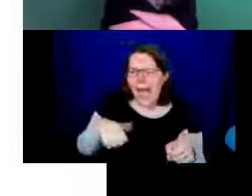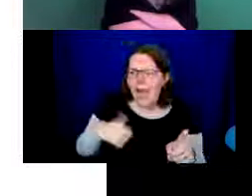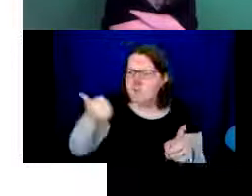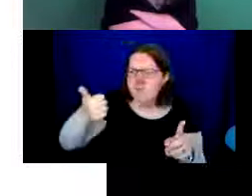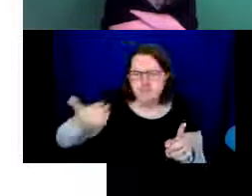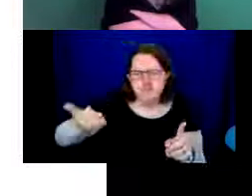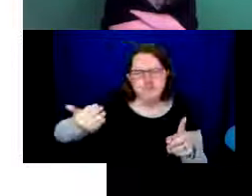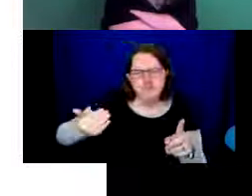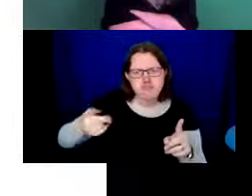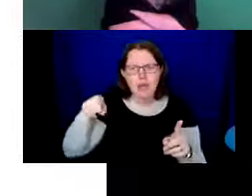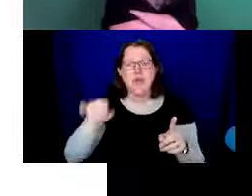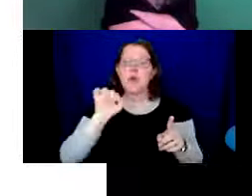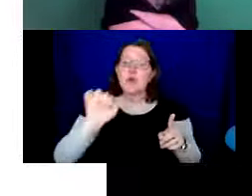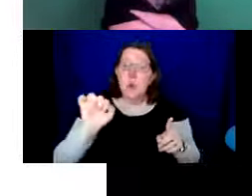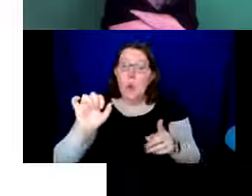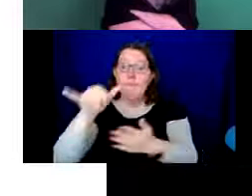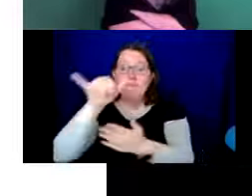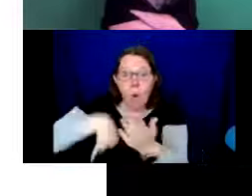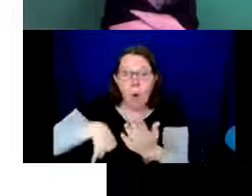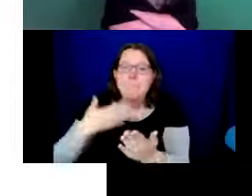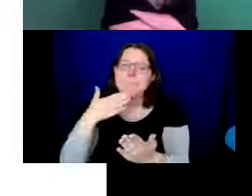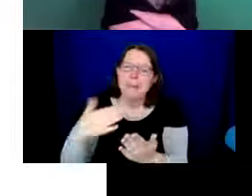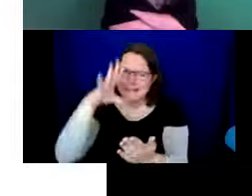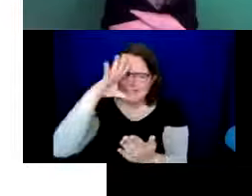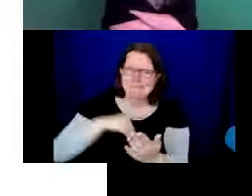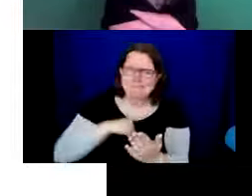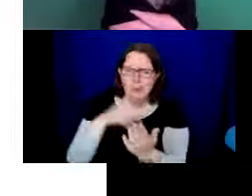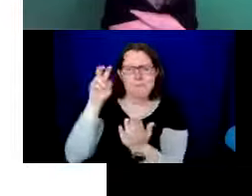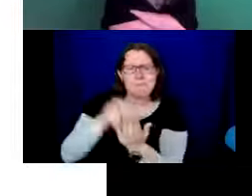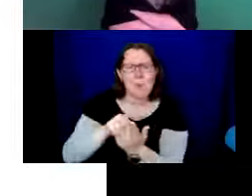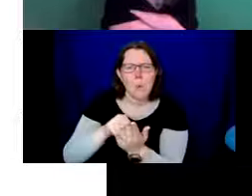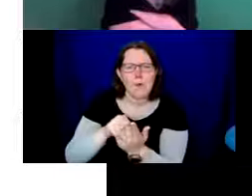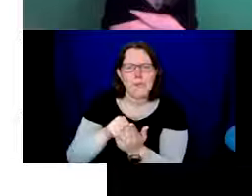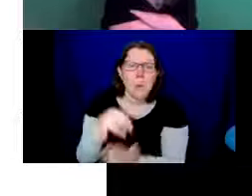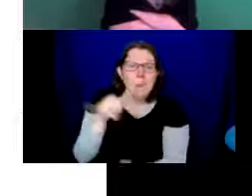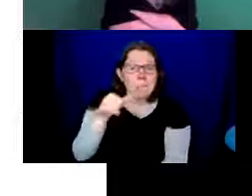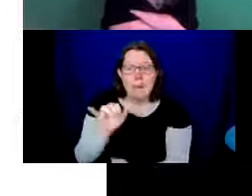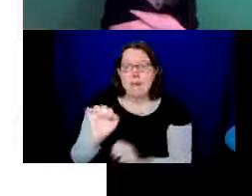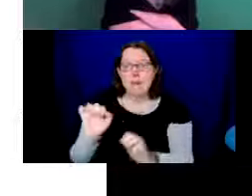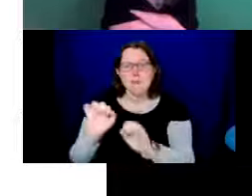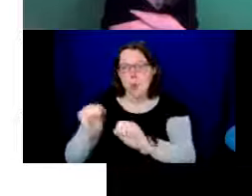because that that could be a part of a legacy for future work that you better do with that gallery